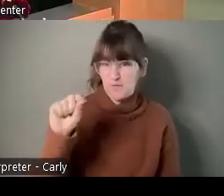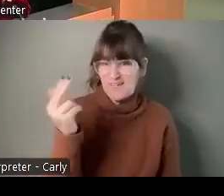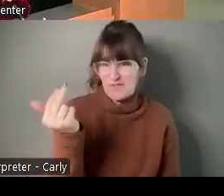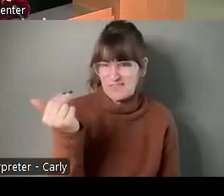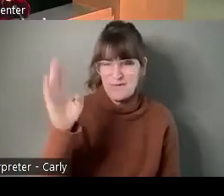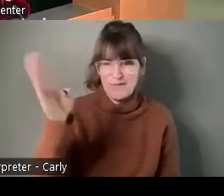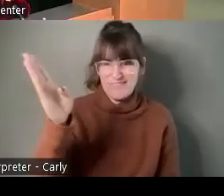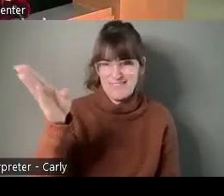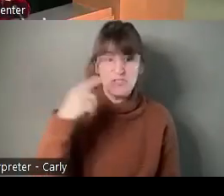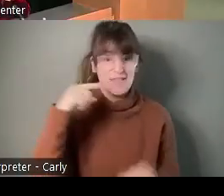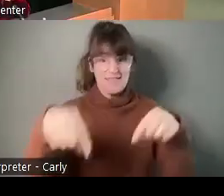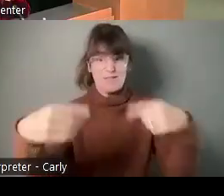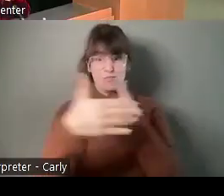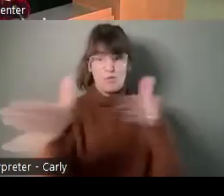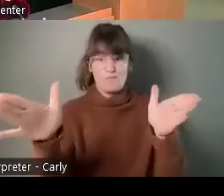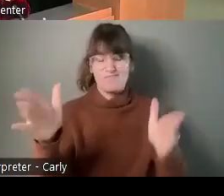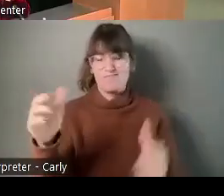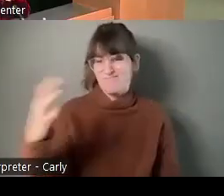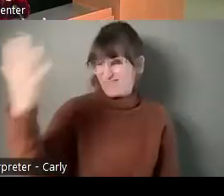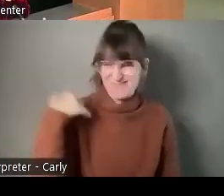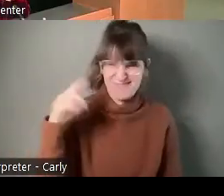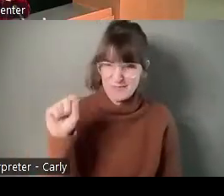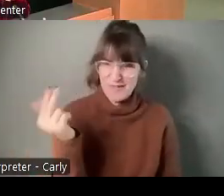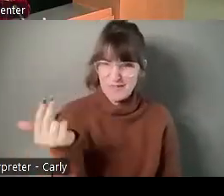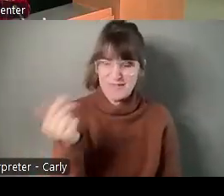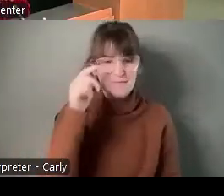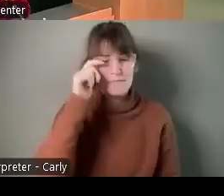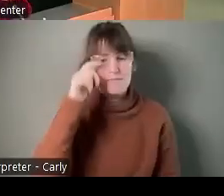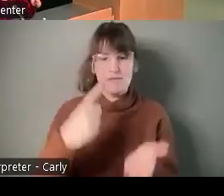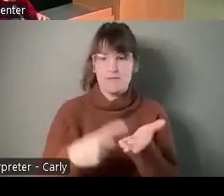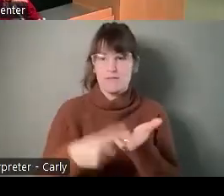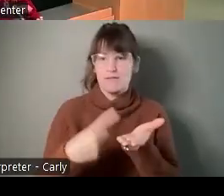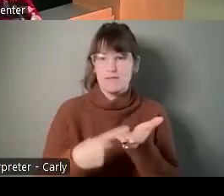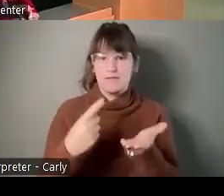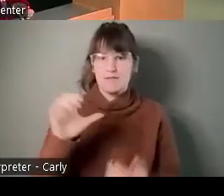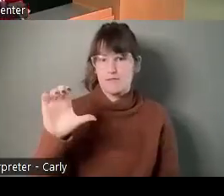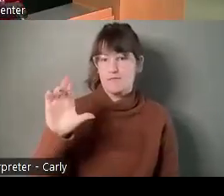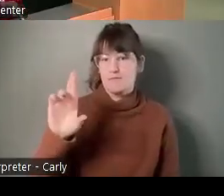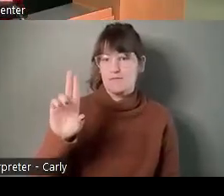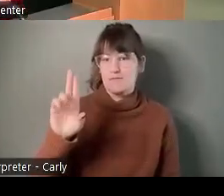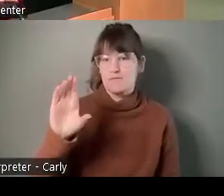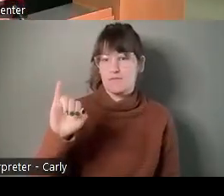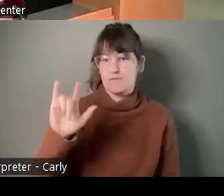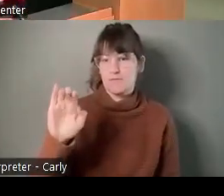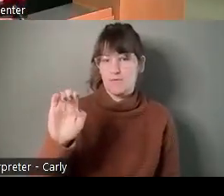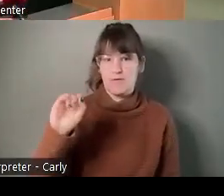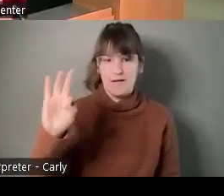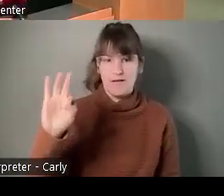in this room. Um, and we were talking about the uh contagion, the crucible of contagion on 49000. Um,